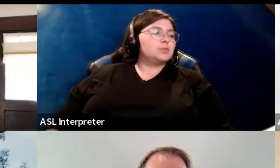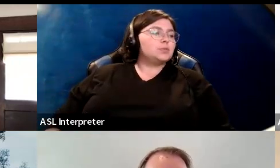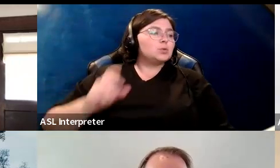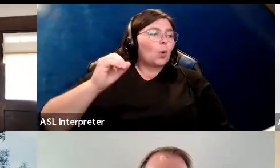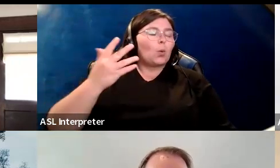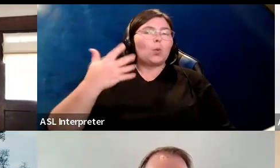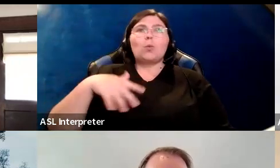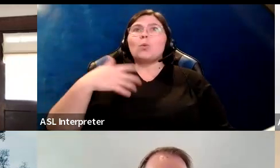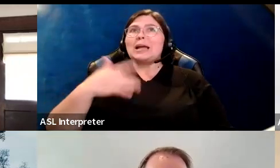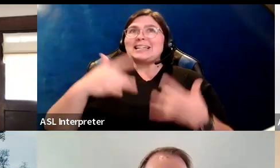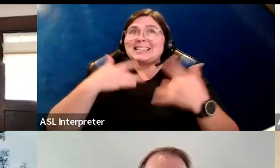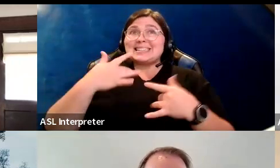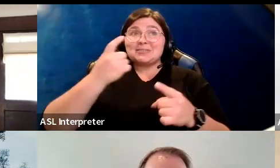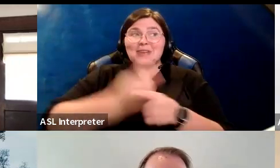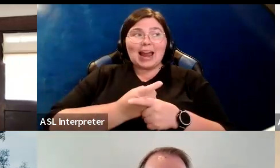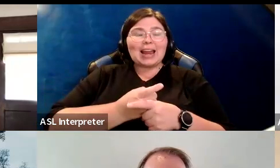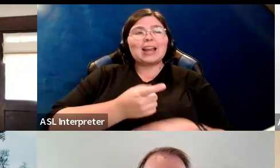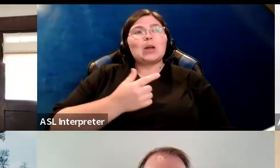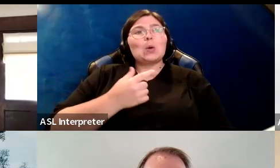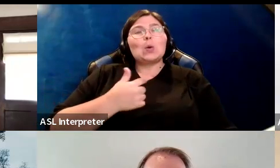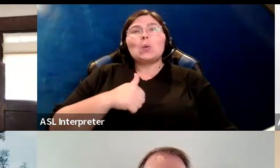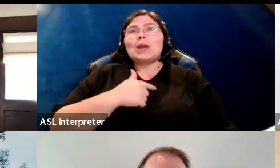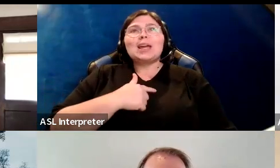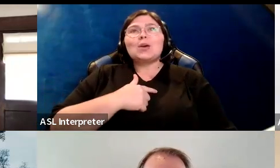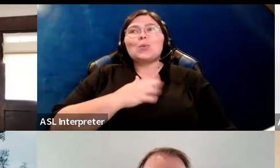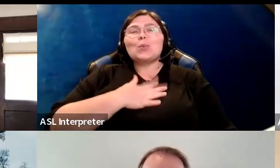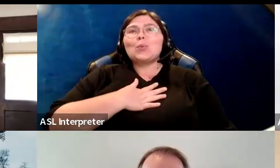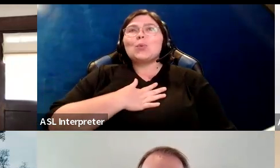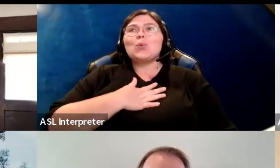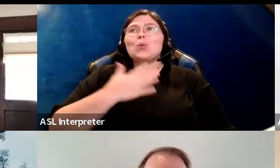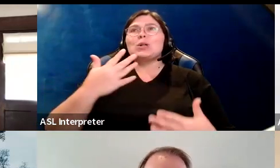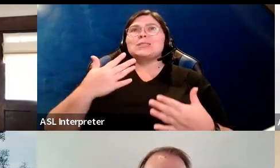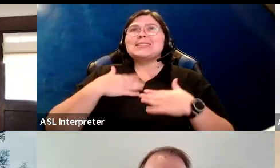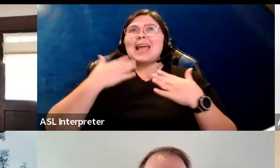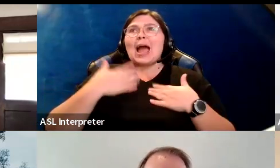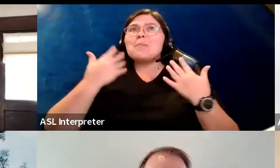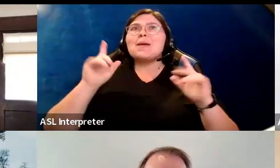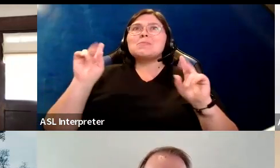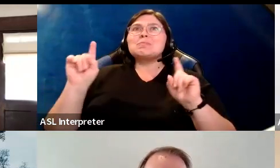And we are just happy about going and exploring.